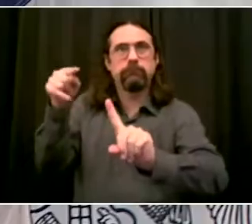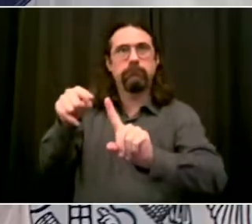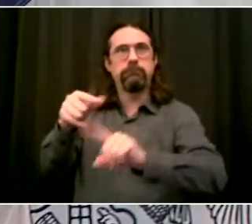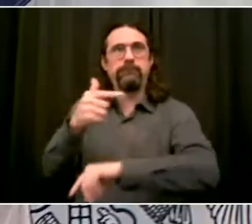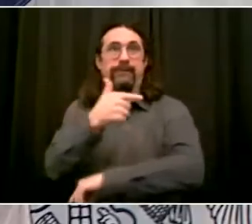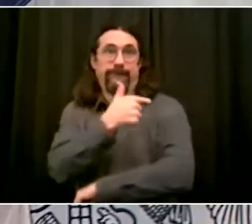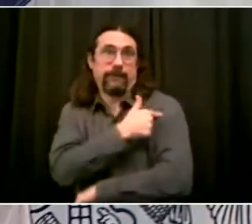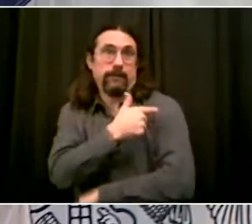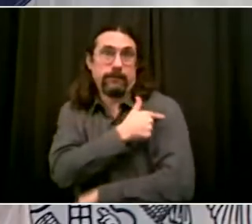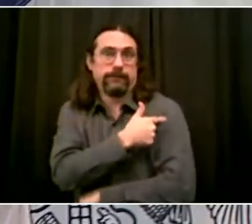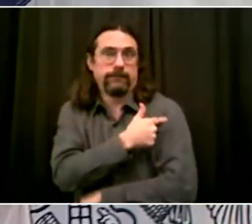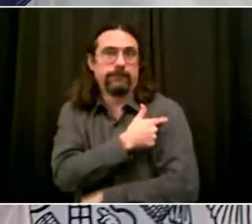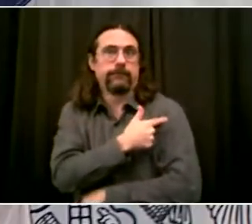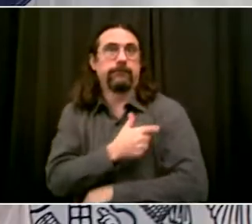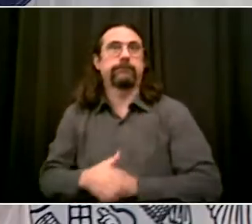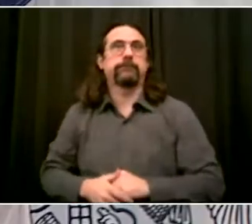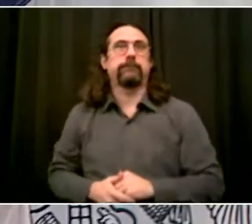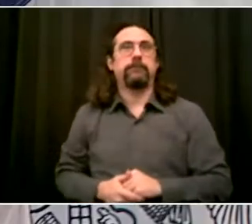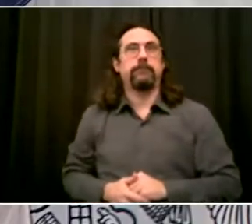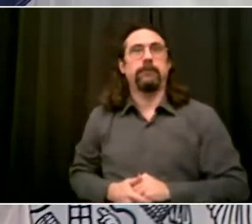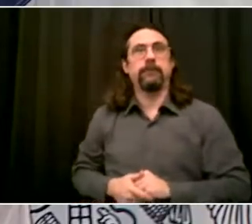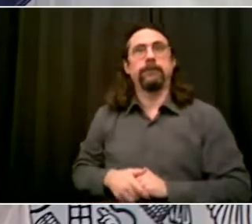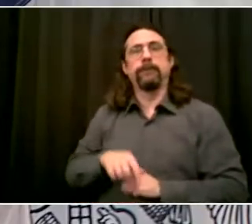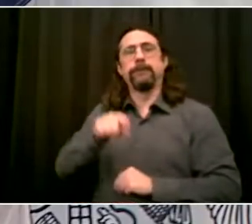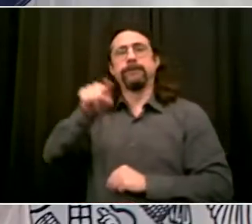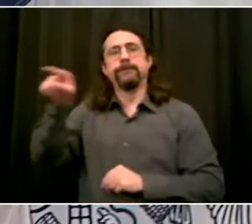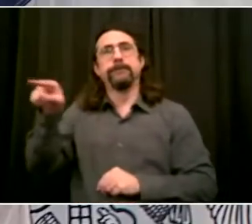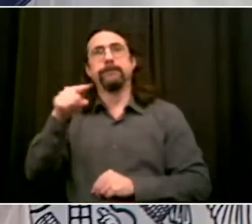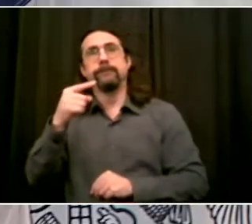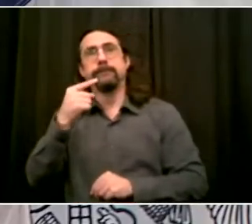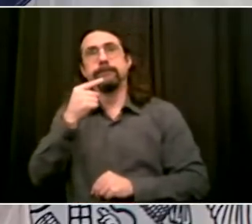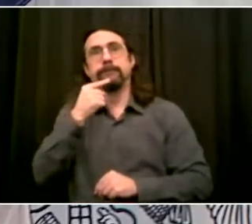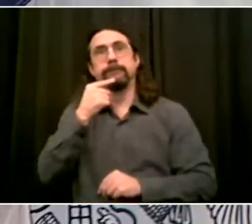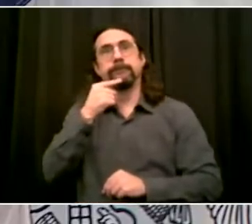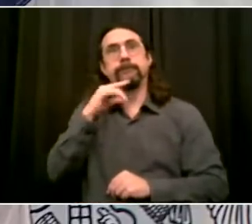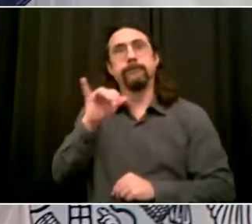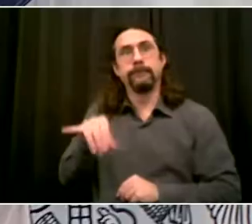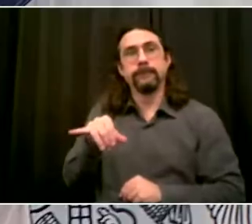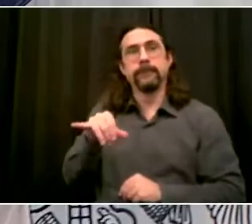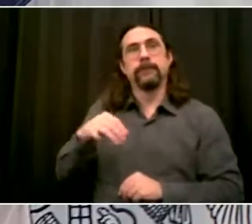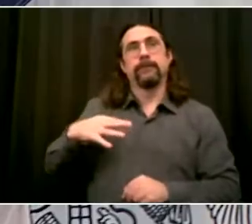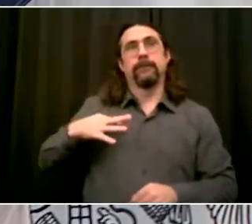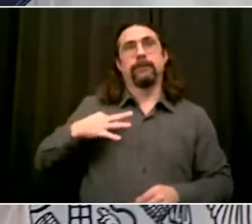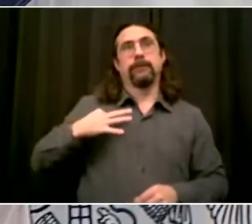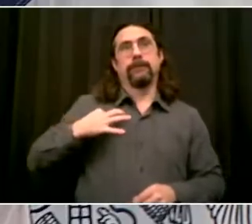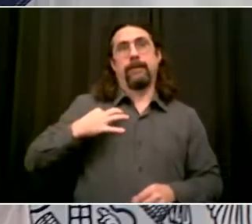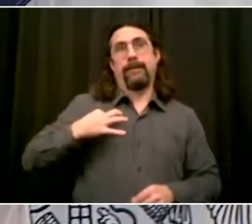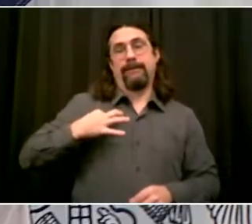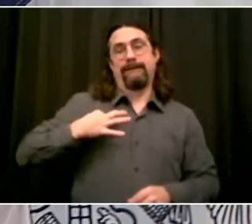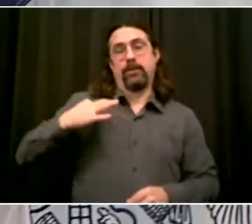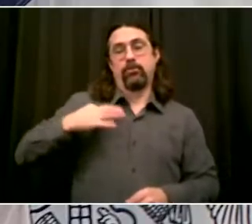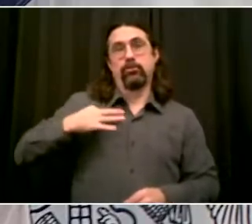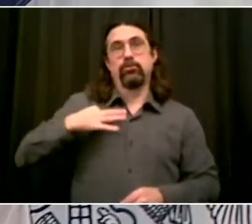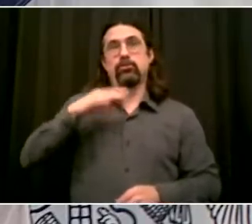COMMERCIAL INVESTIGATORS FELT THAT THE LARGE PORTION OF 30,000 VOLUNTEERS WOULD